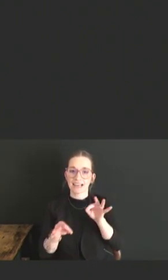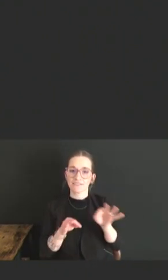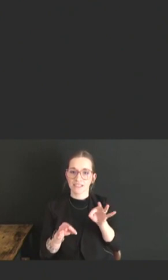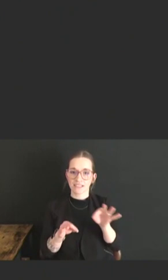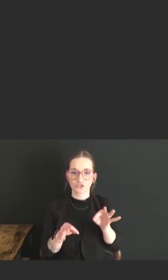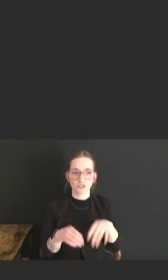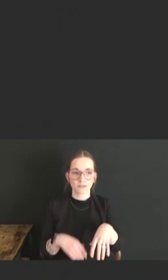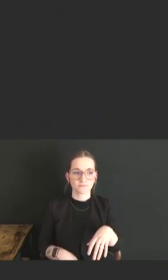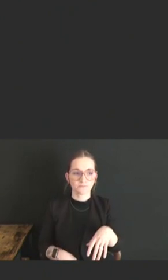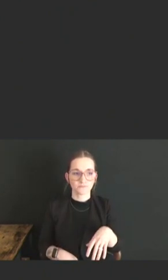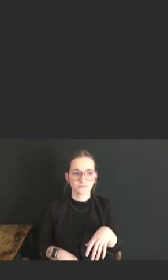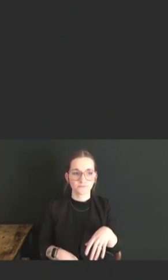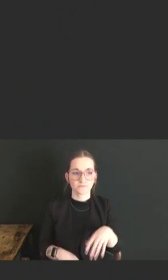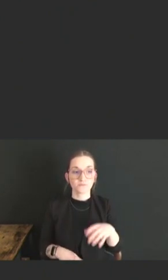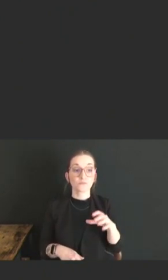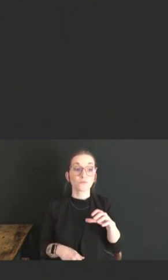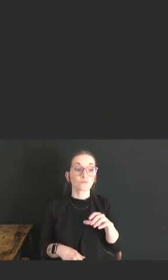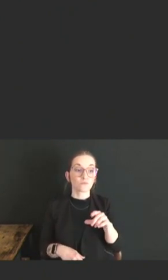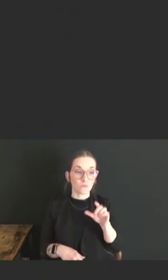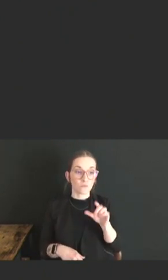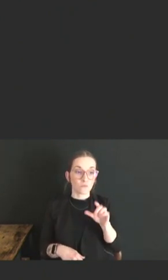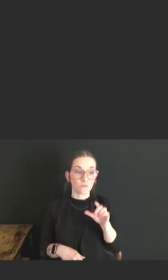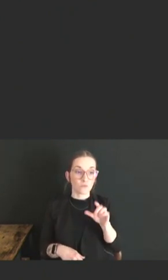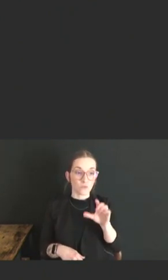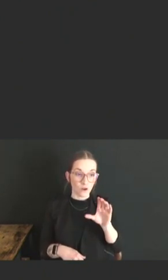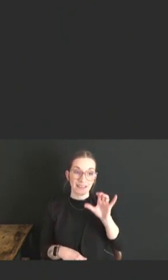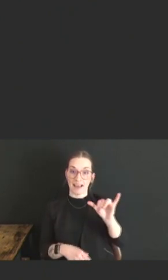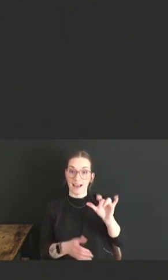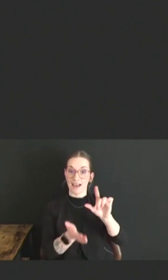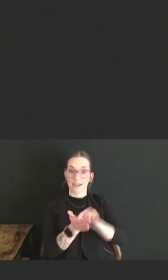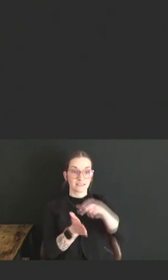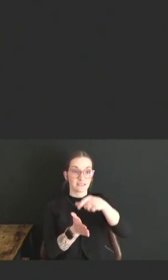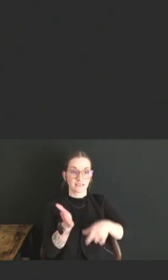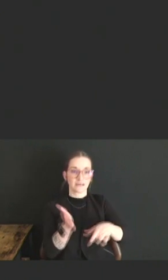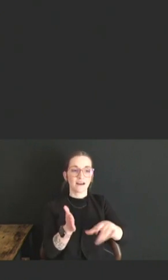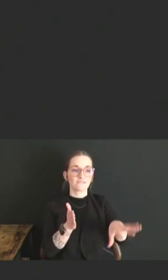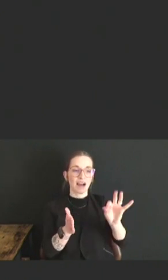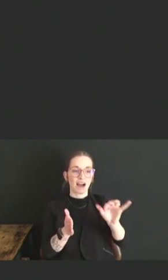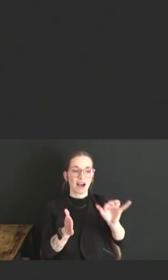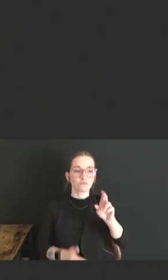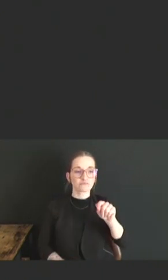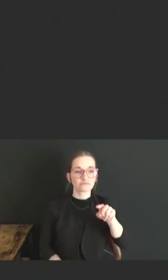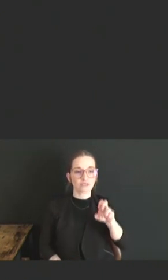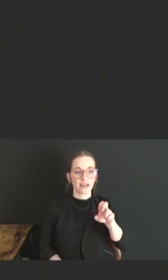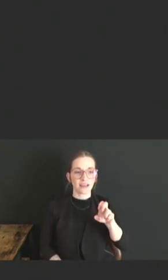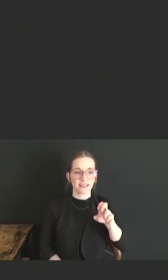others found that the rate of myocarditis was adolescent and young adult males, aged